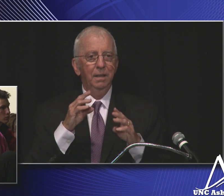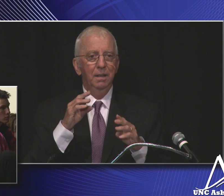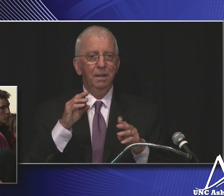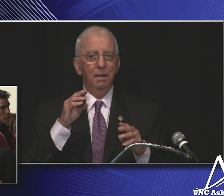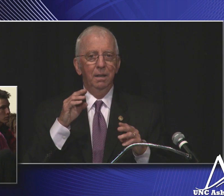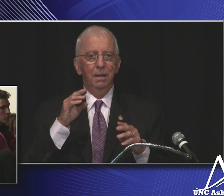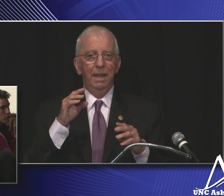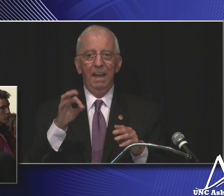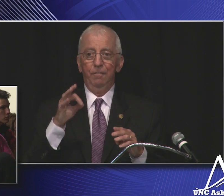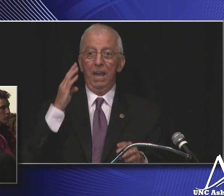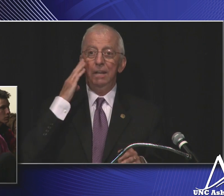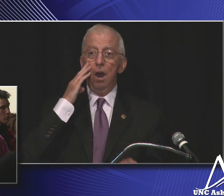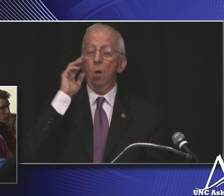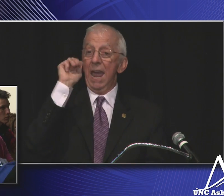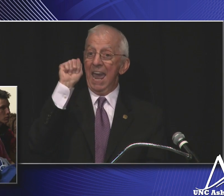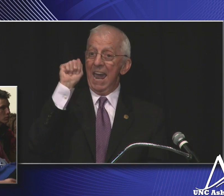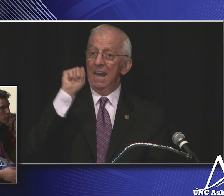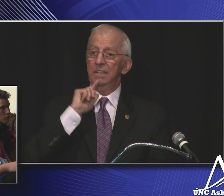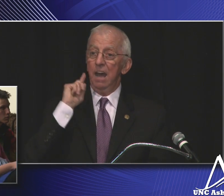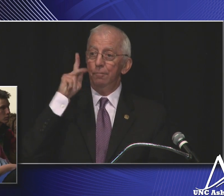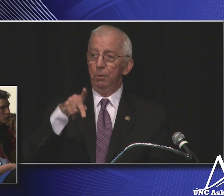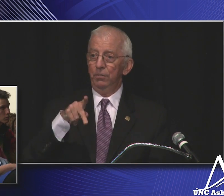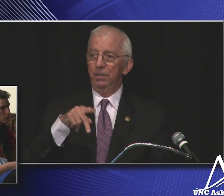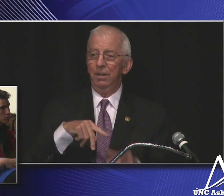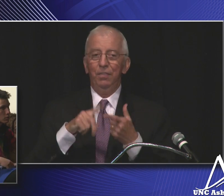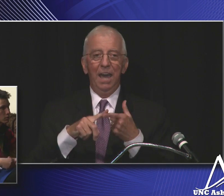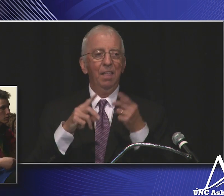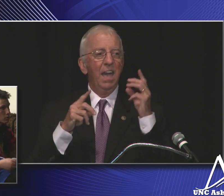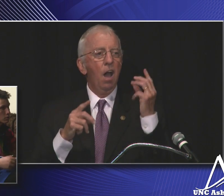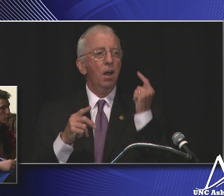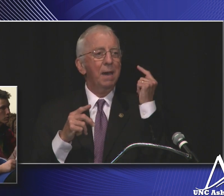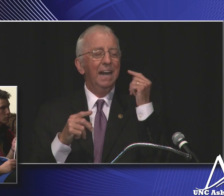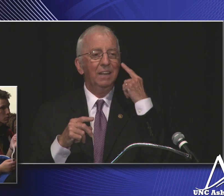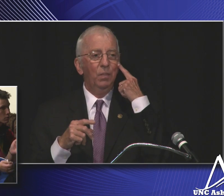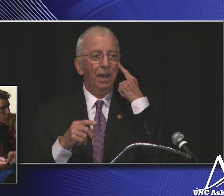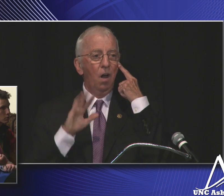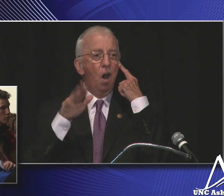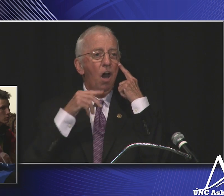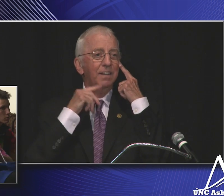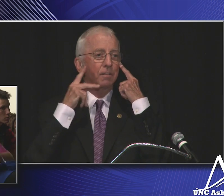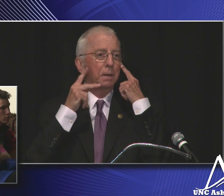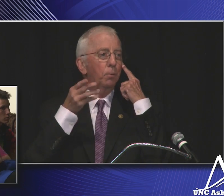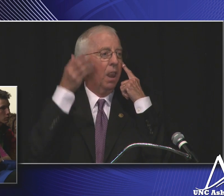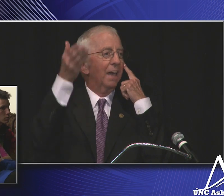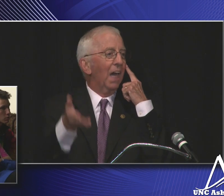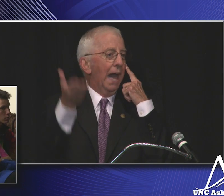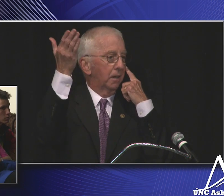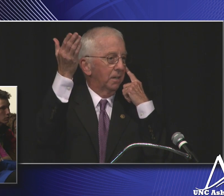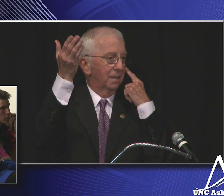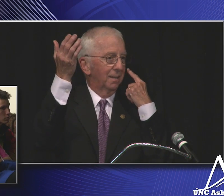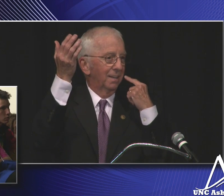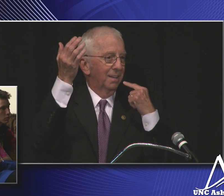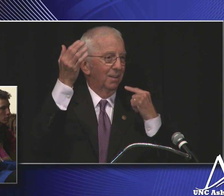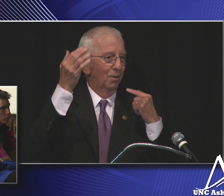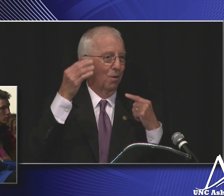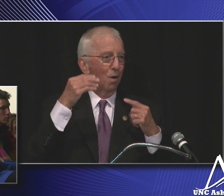if they know A deaf person then they automatically think all deaf people are like that.